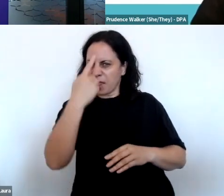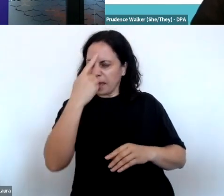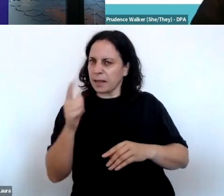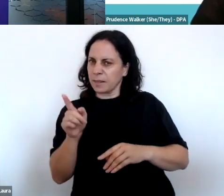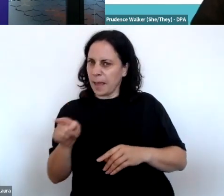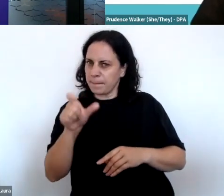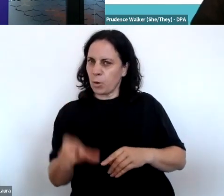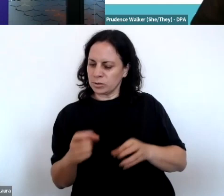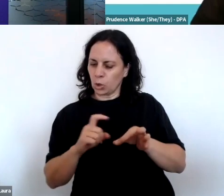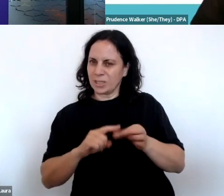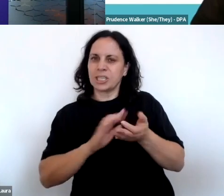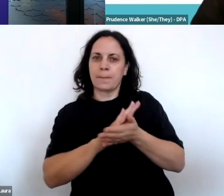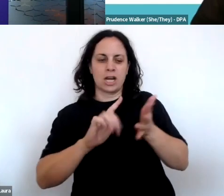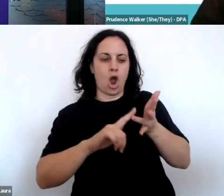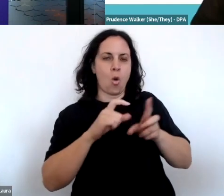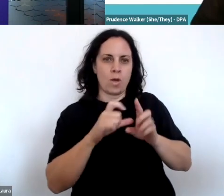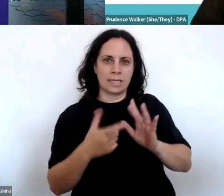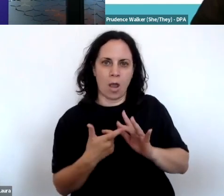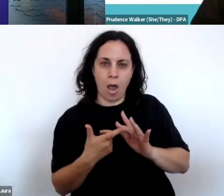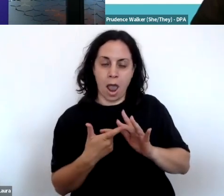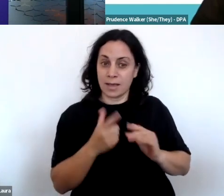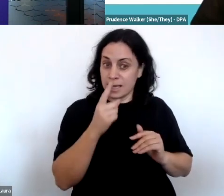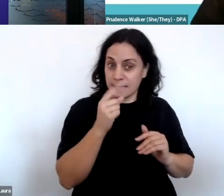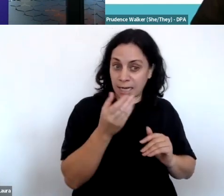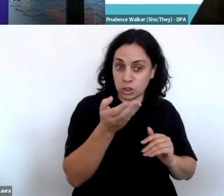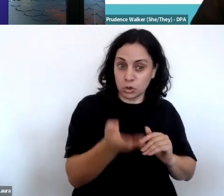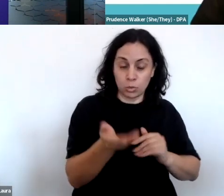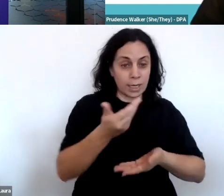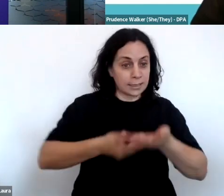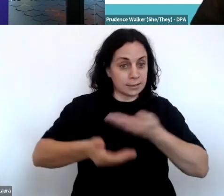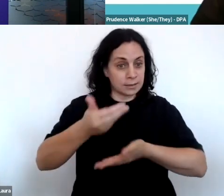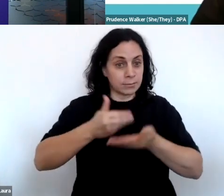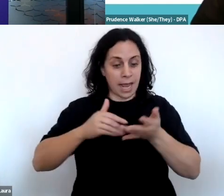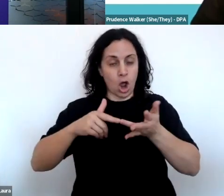about the place of ODI in relation to the ministry.